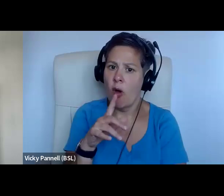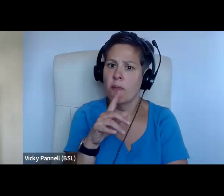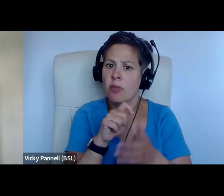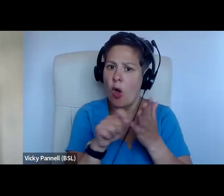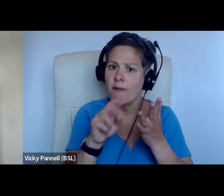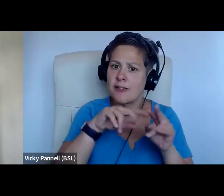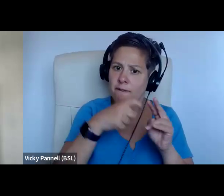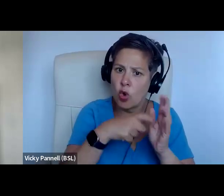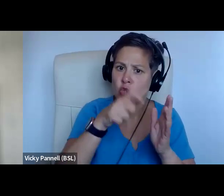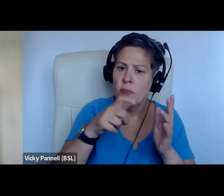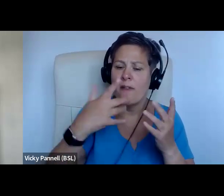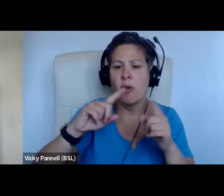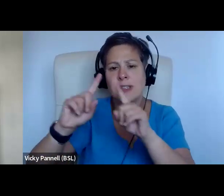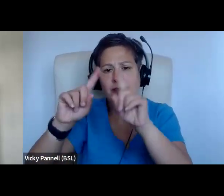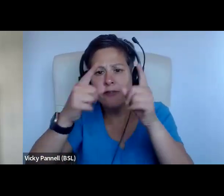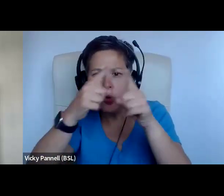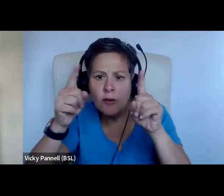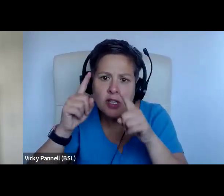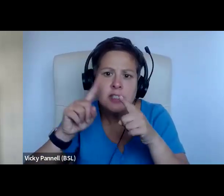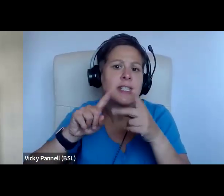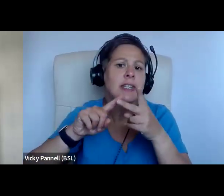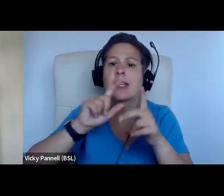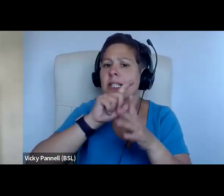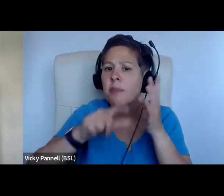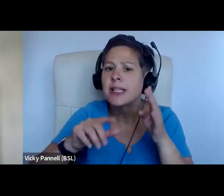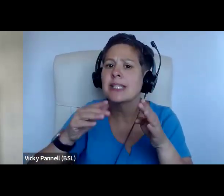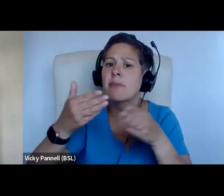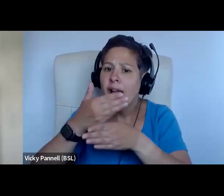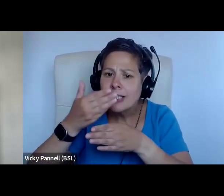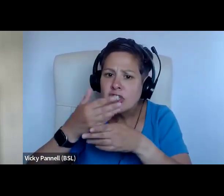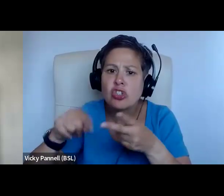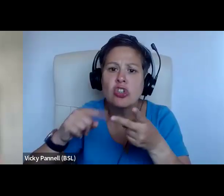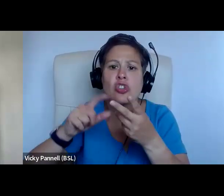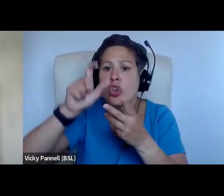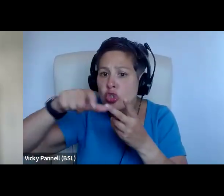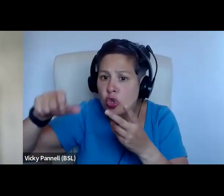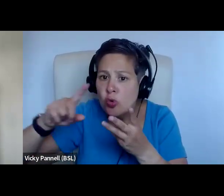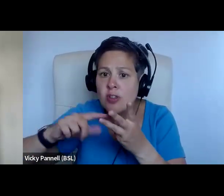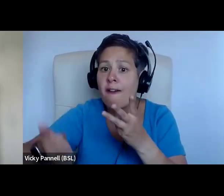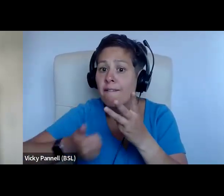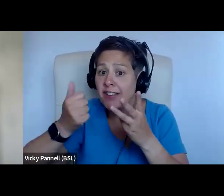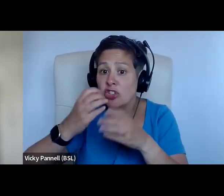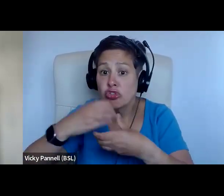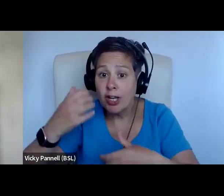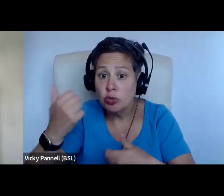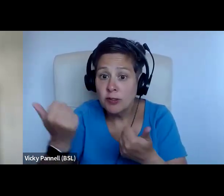we are, within this group, we come together once every few months. It's been going on for two years now.